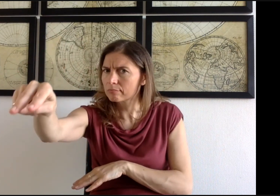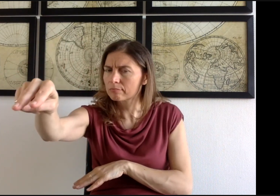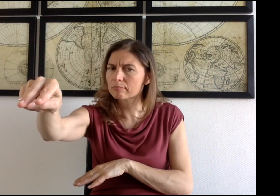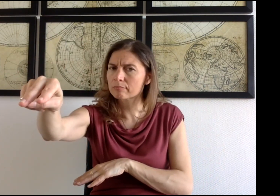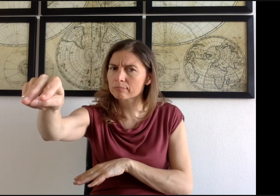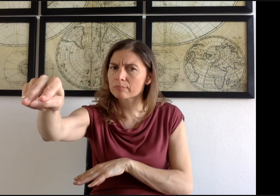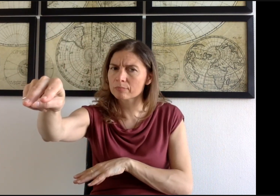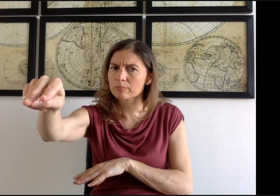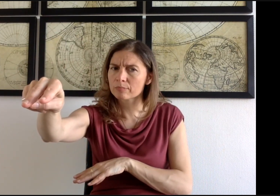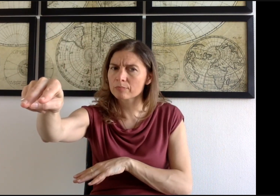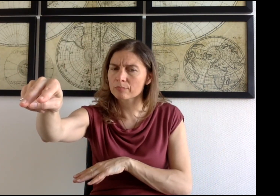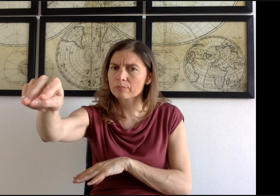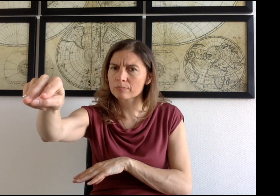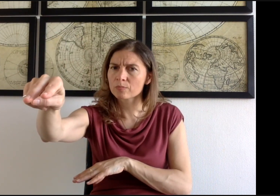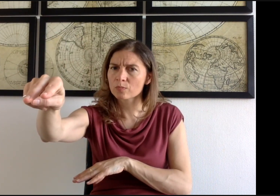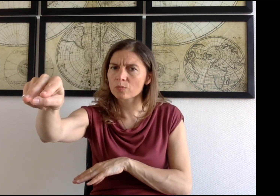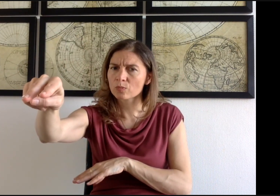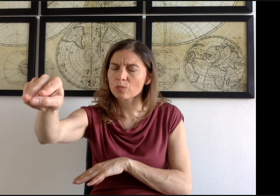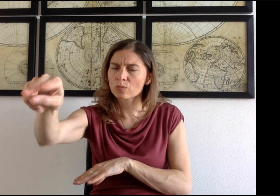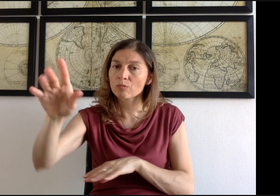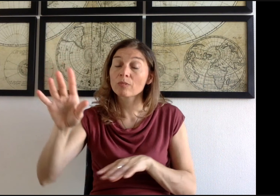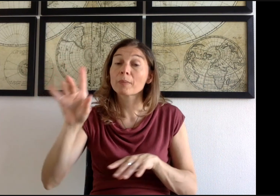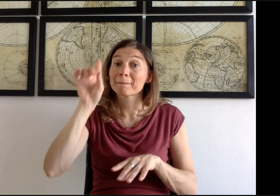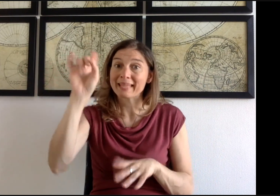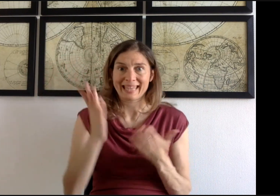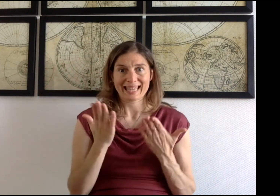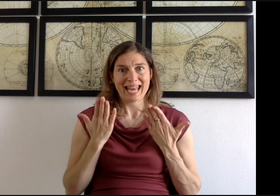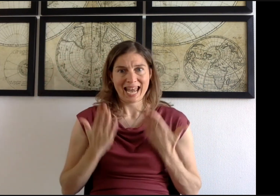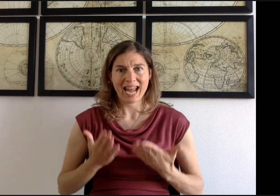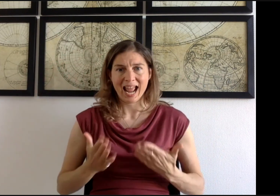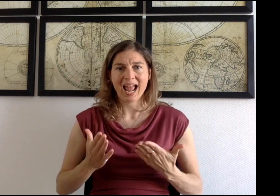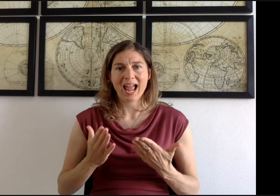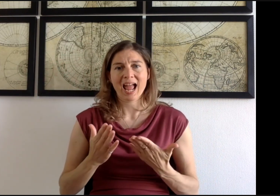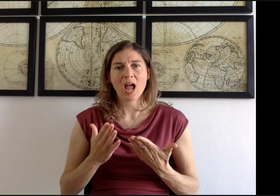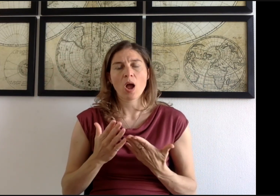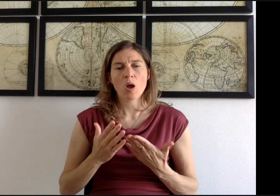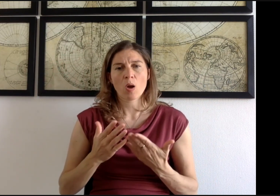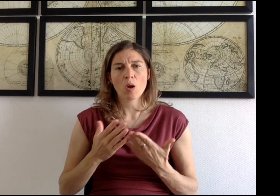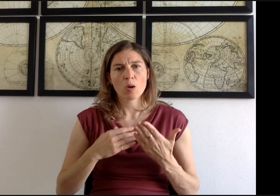and that we should take concrete unique action, calm action.